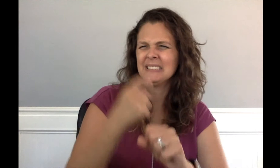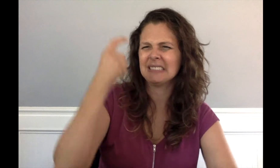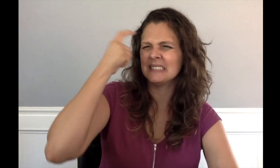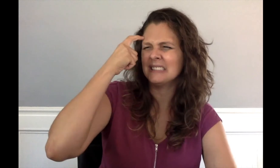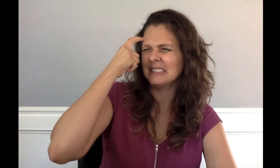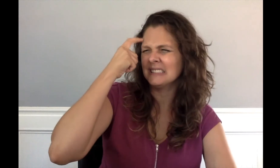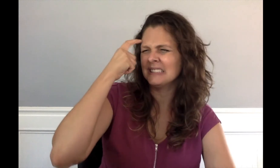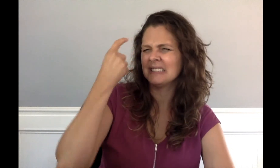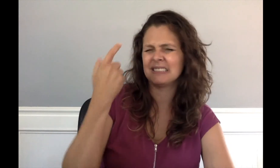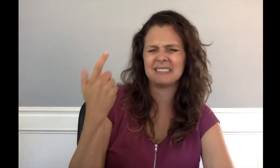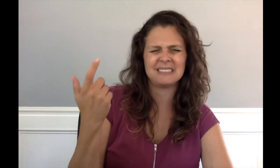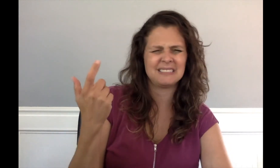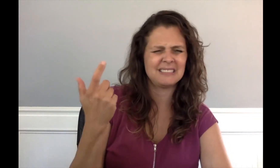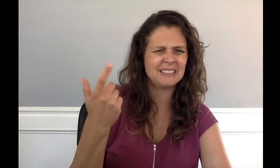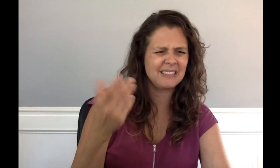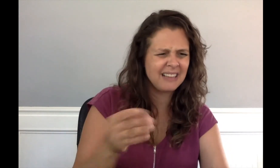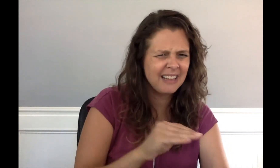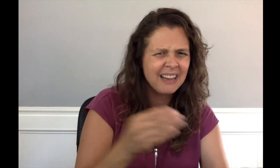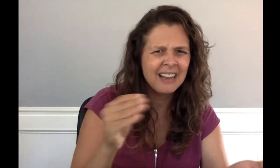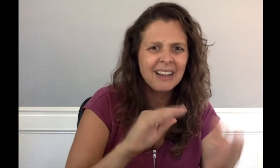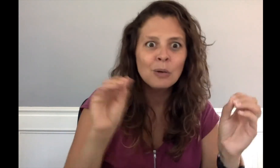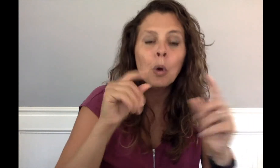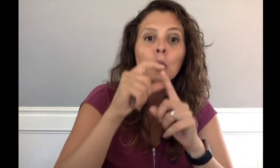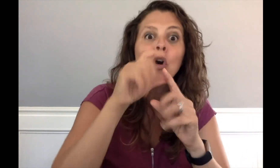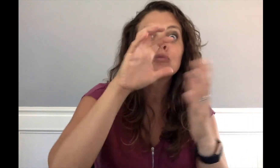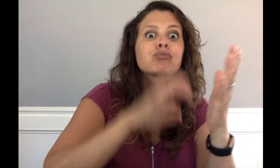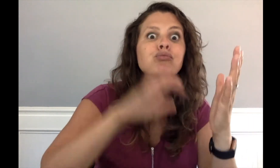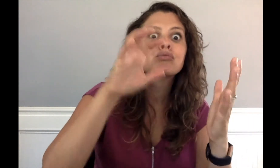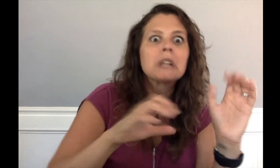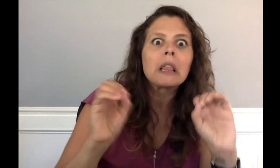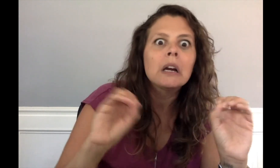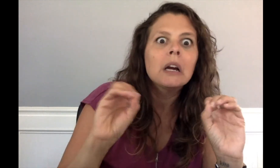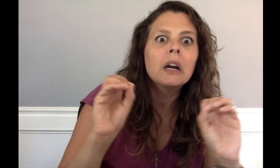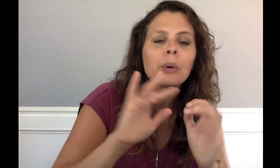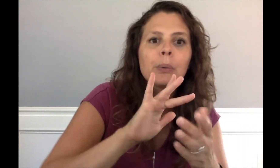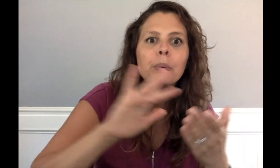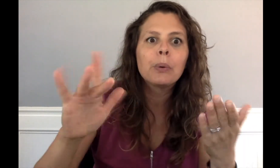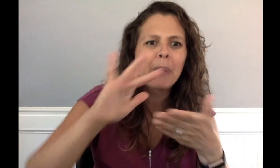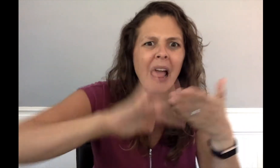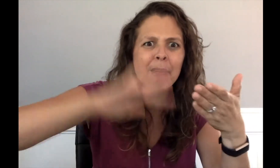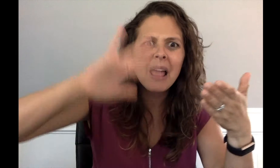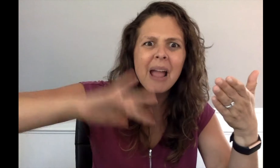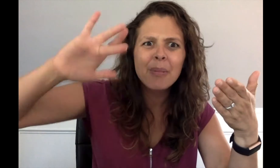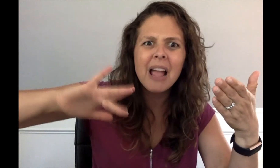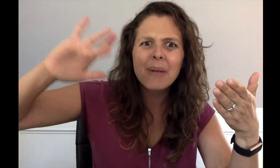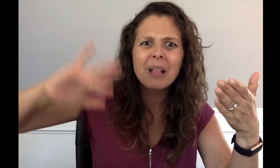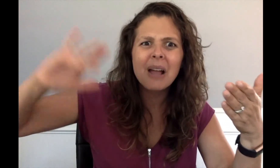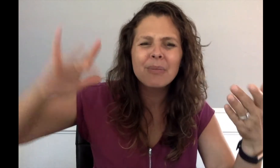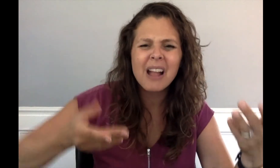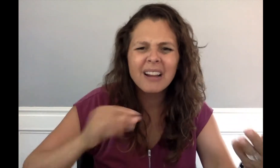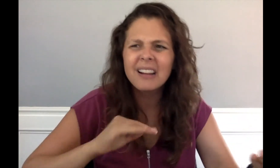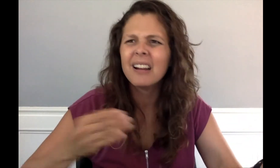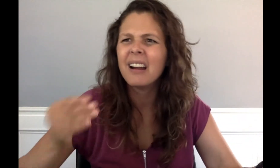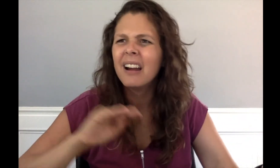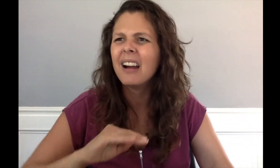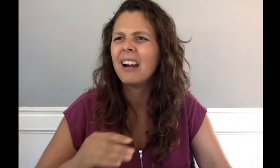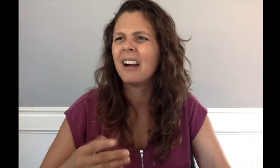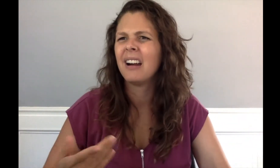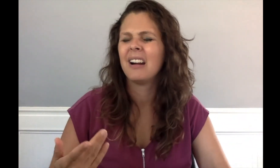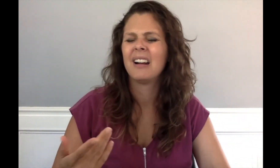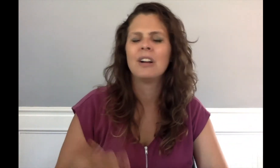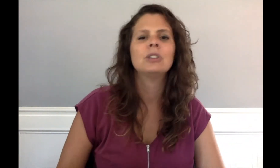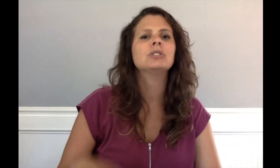How did any of this make sense?